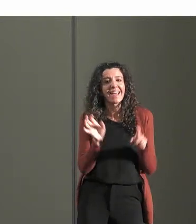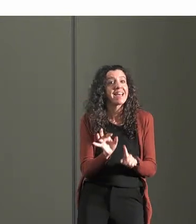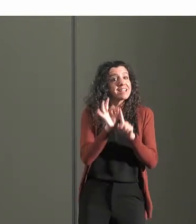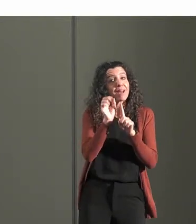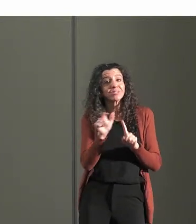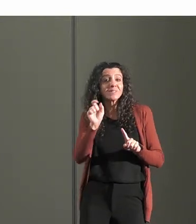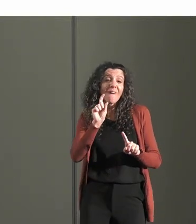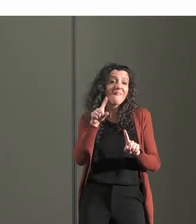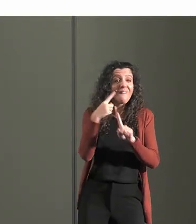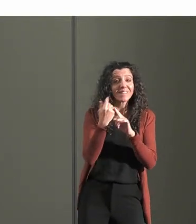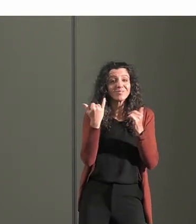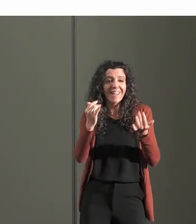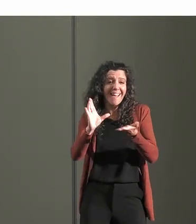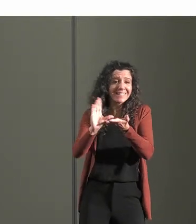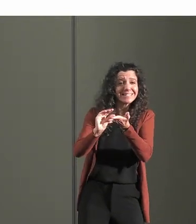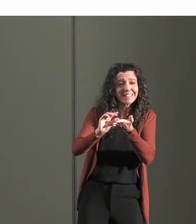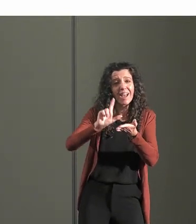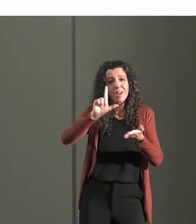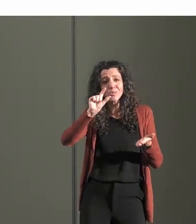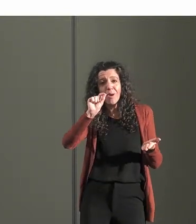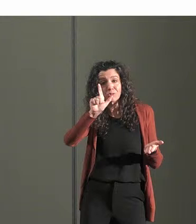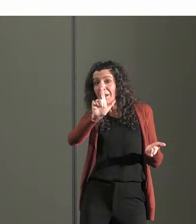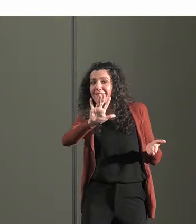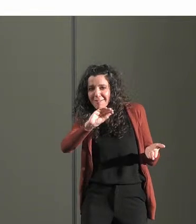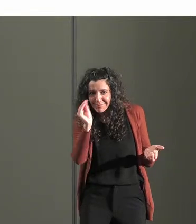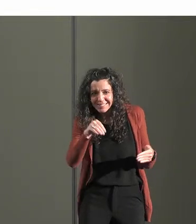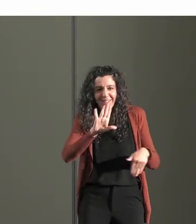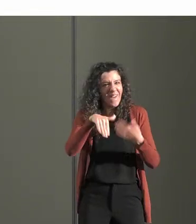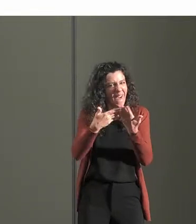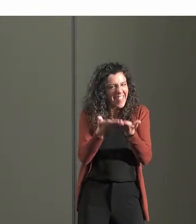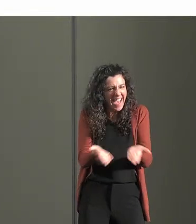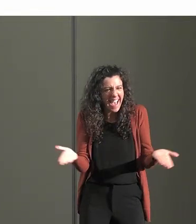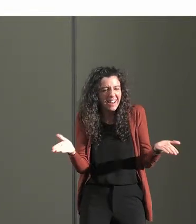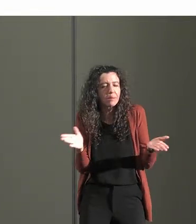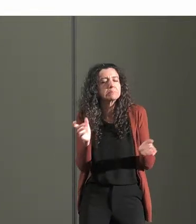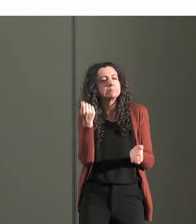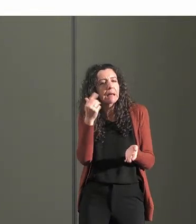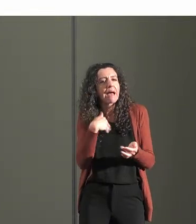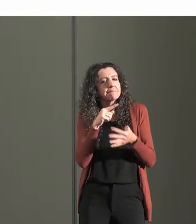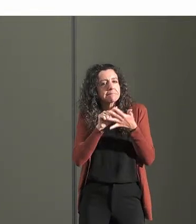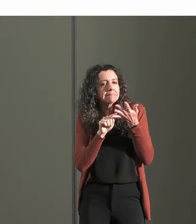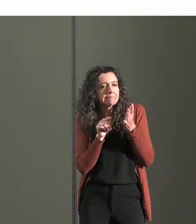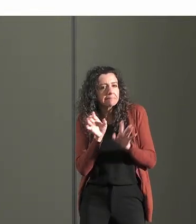Text. Special sale only today. Discount 25% all items. Terms